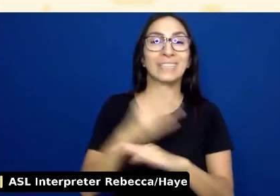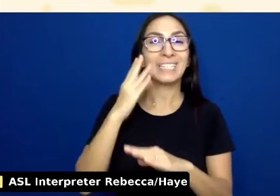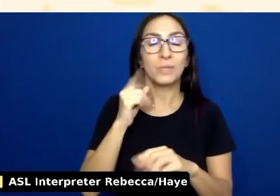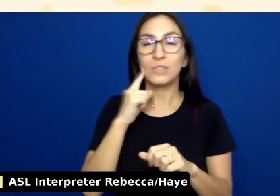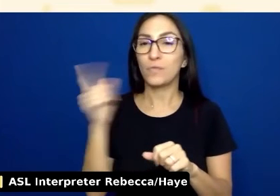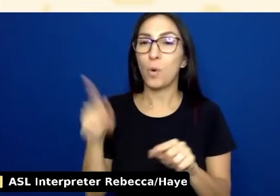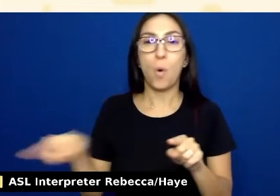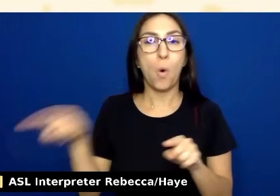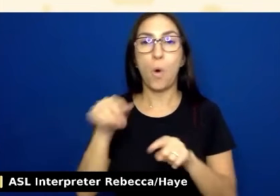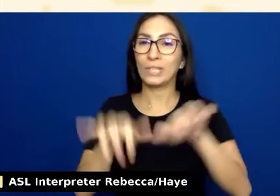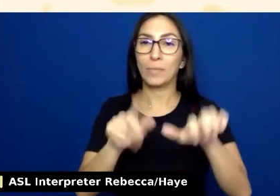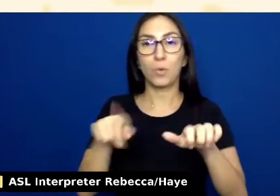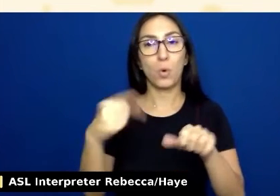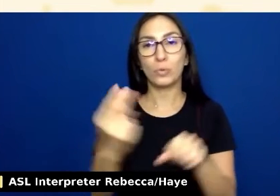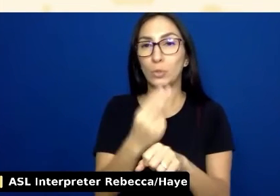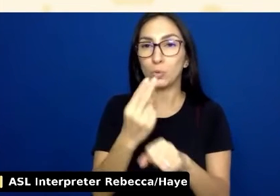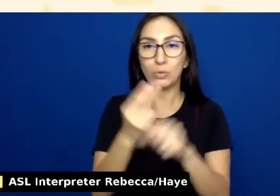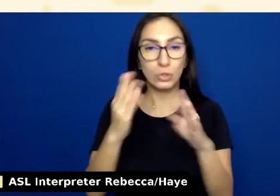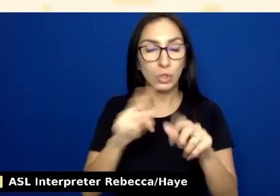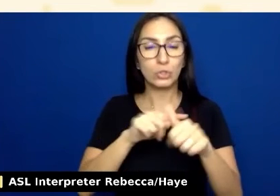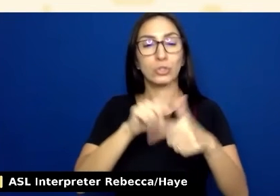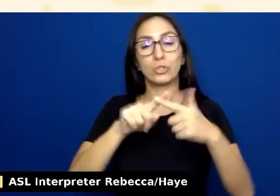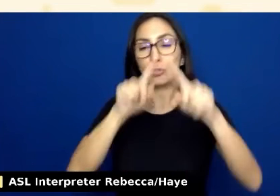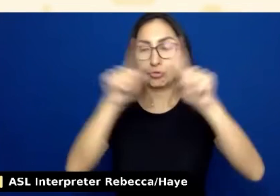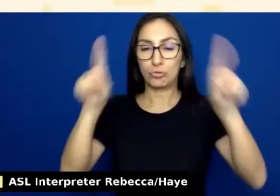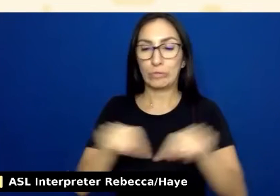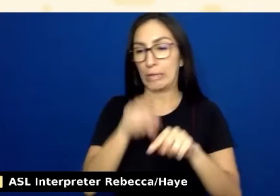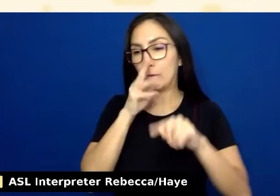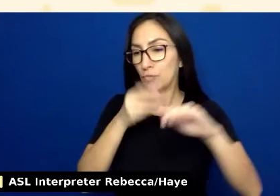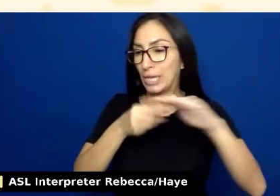screen reader users, low vision users, switch control users